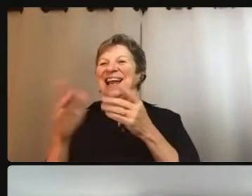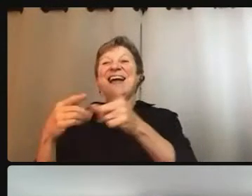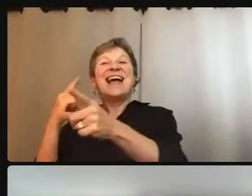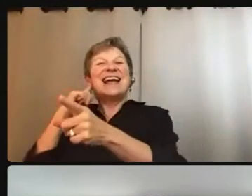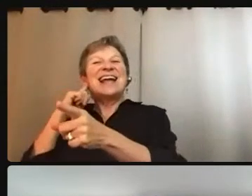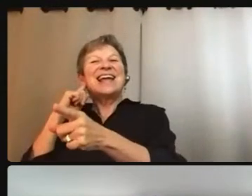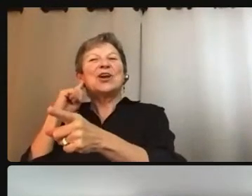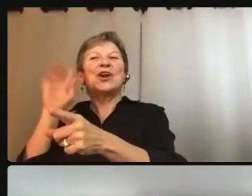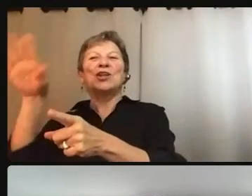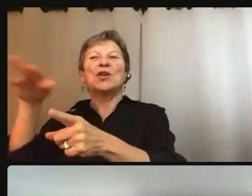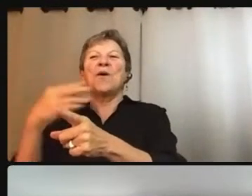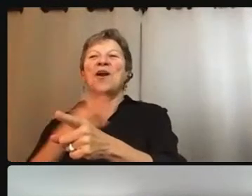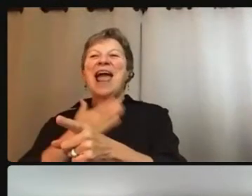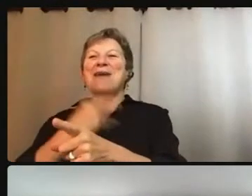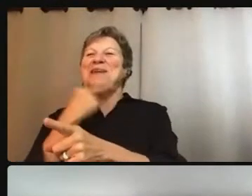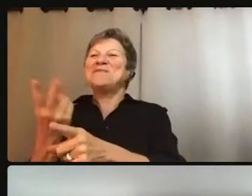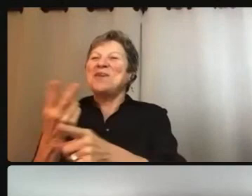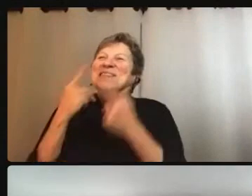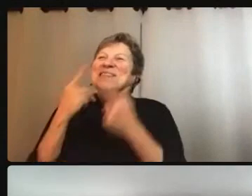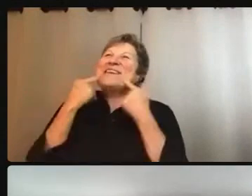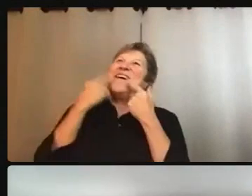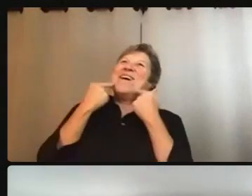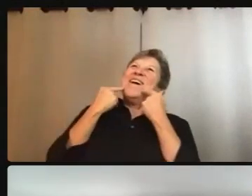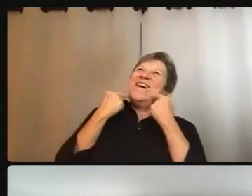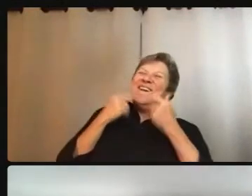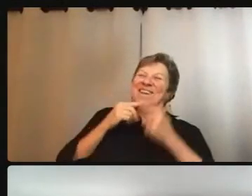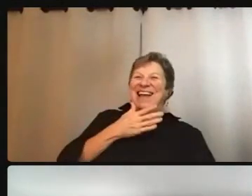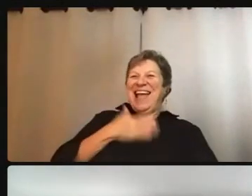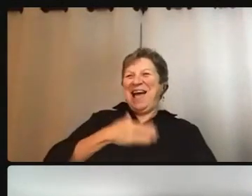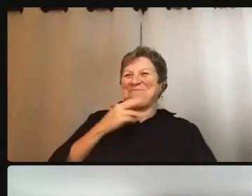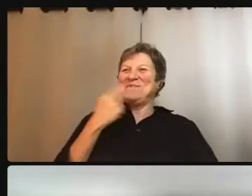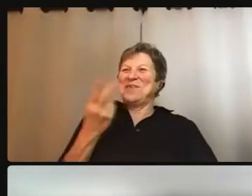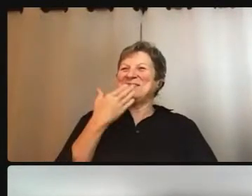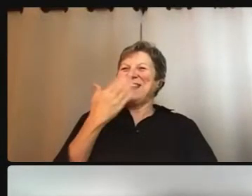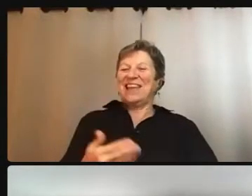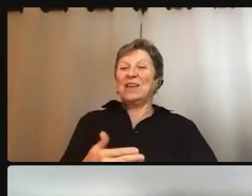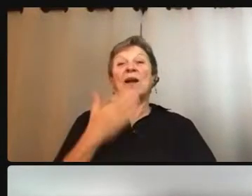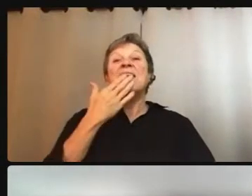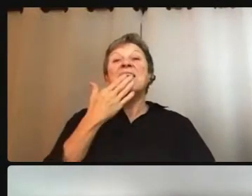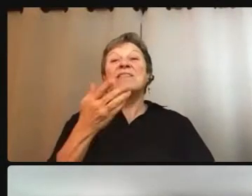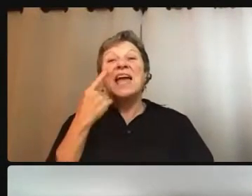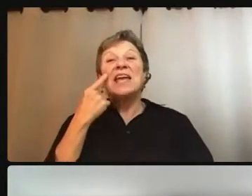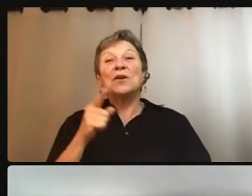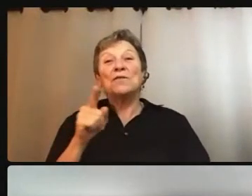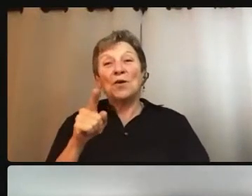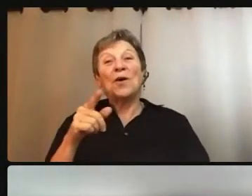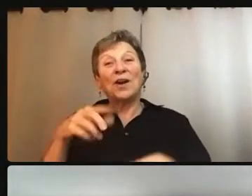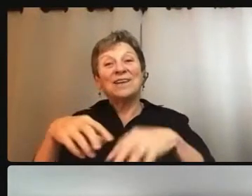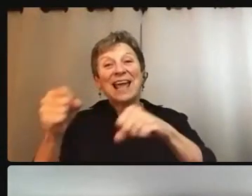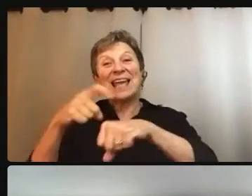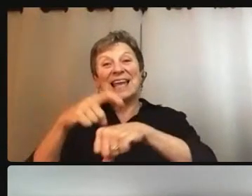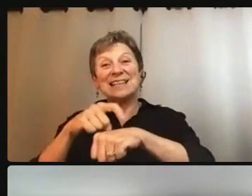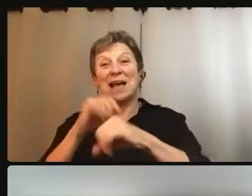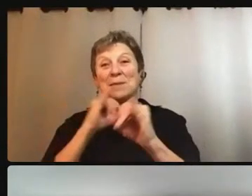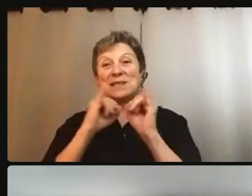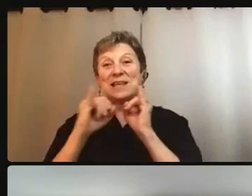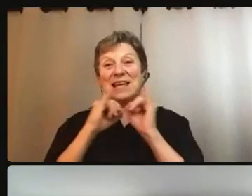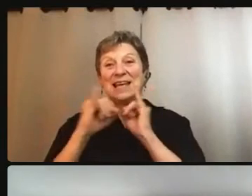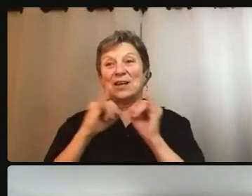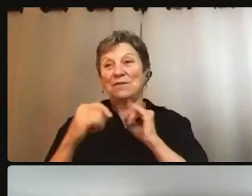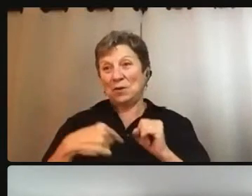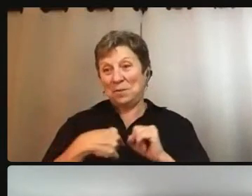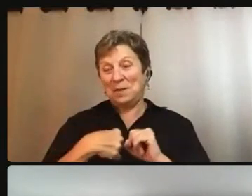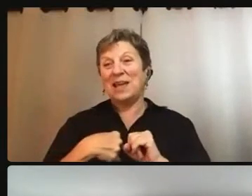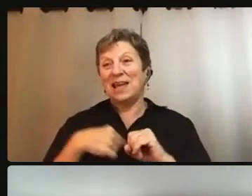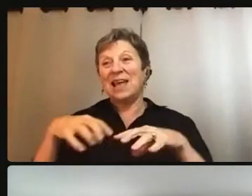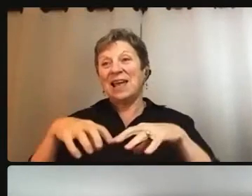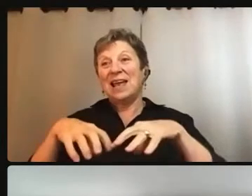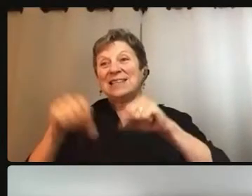YOUR BEAUTIFUL ARREST OF YOU.